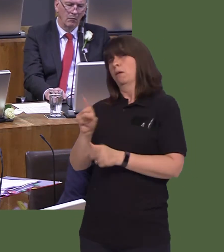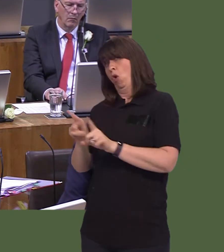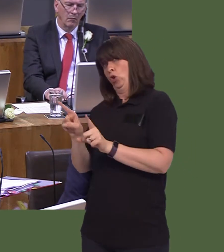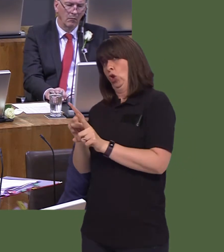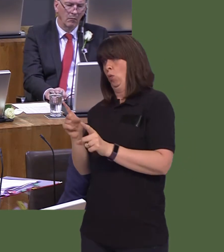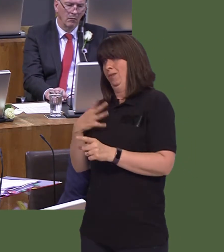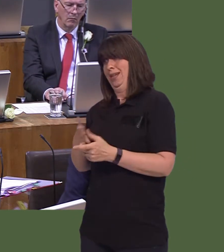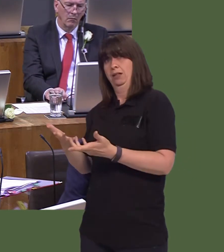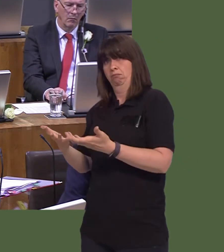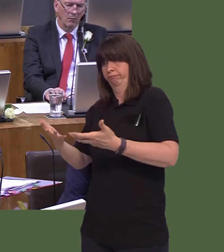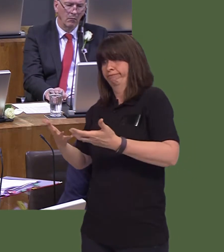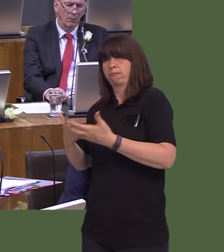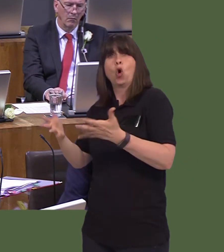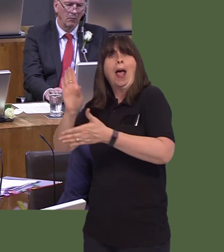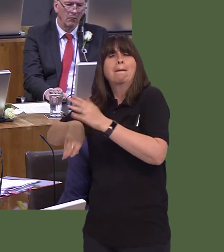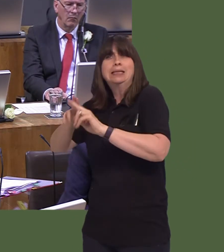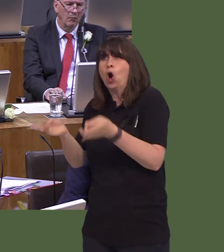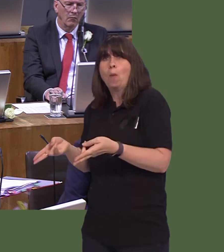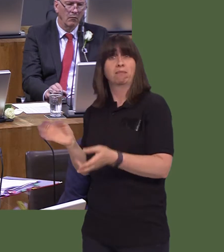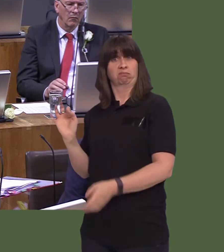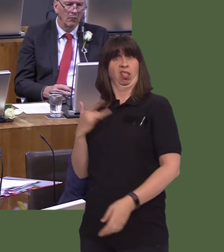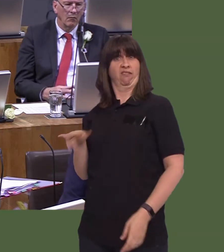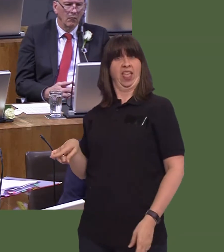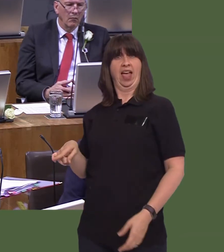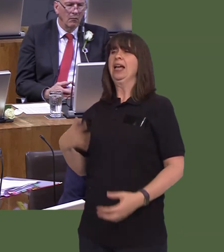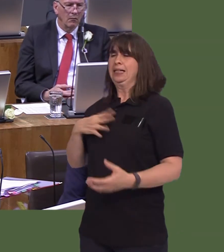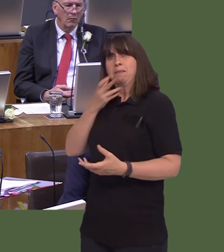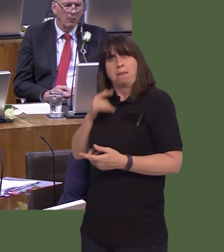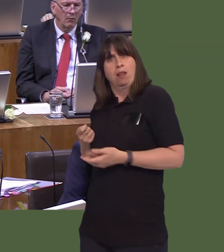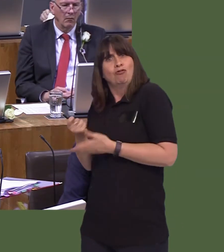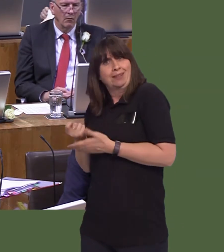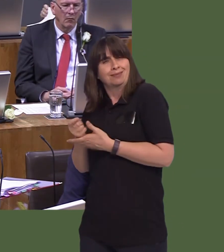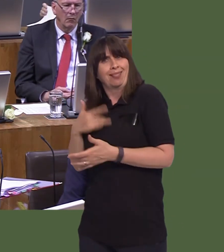more empty homes into use, and Newport, of course, has a good record of doing that.